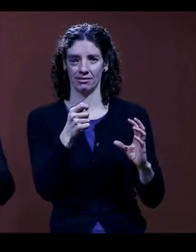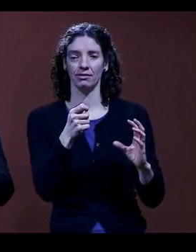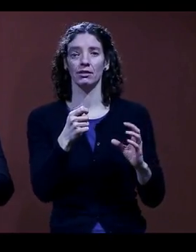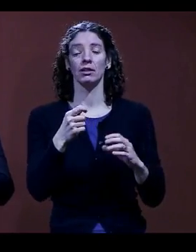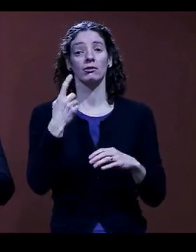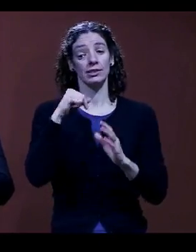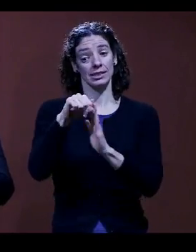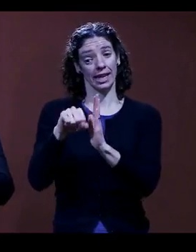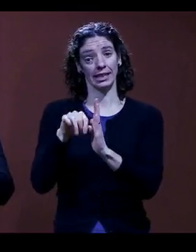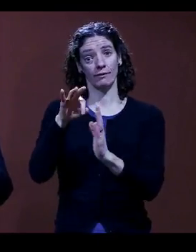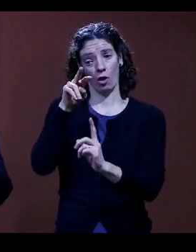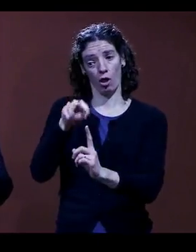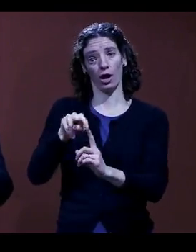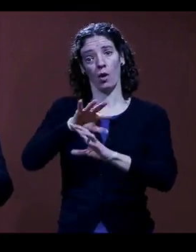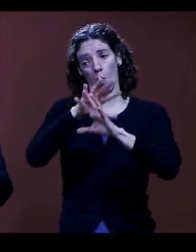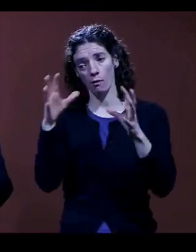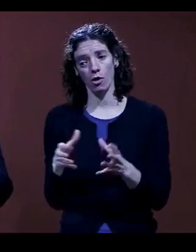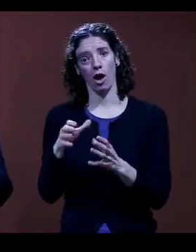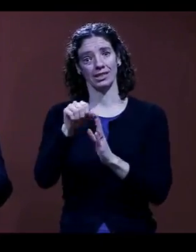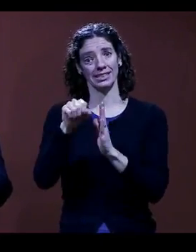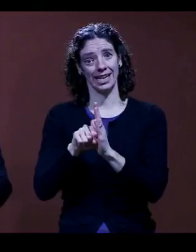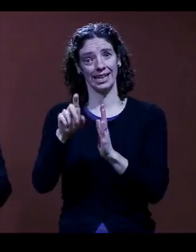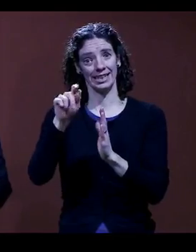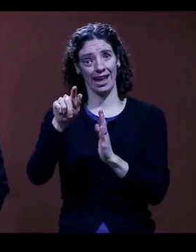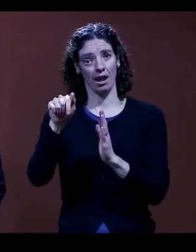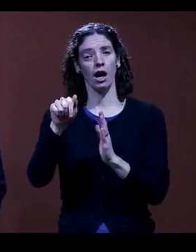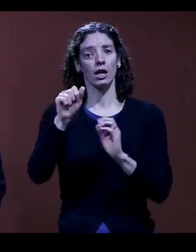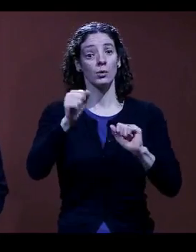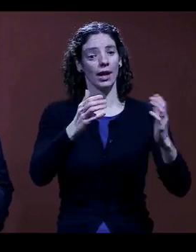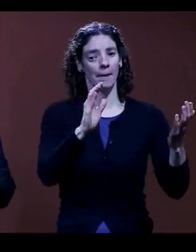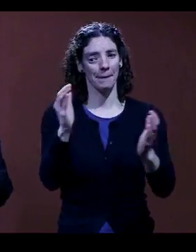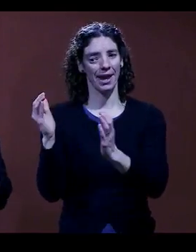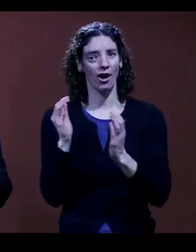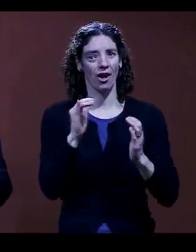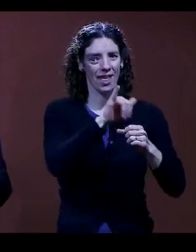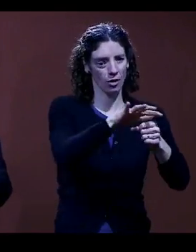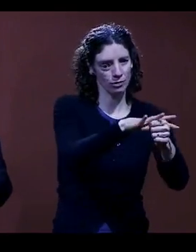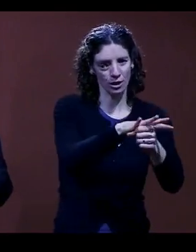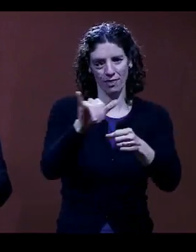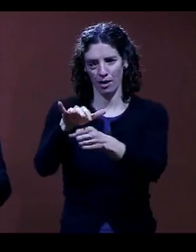you might have some differences in regions and then you can start to examine what's happening